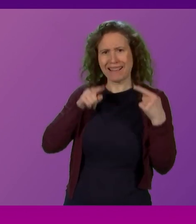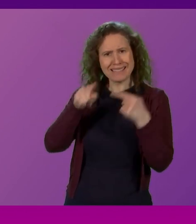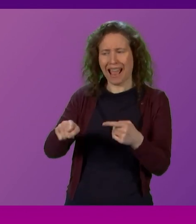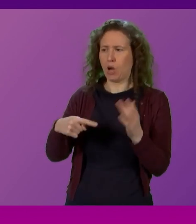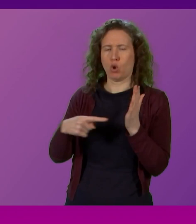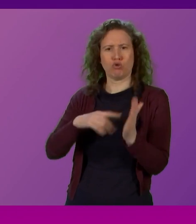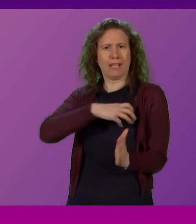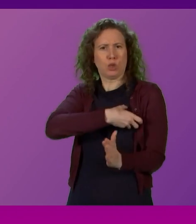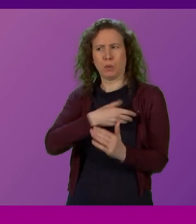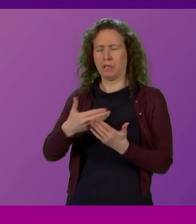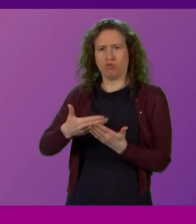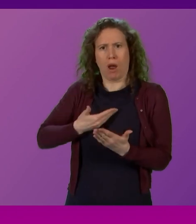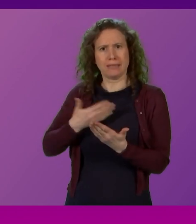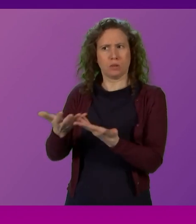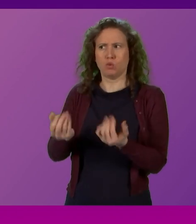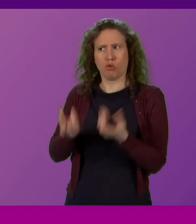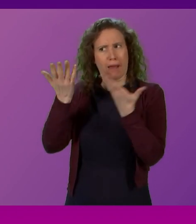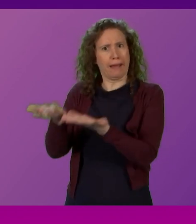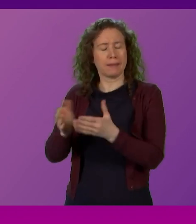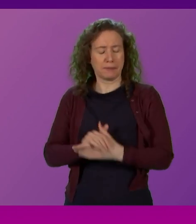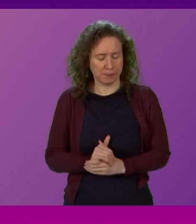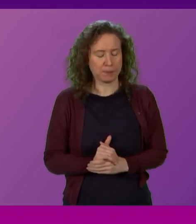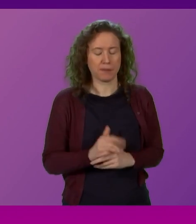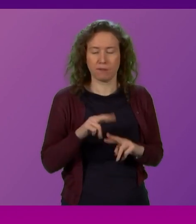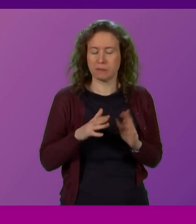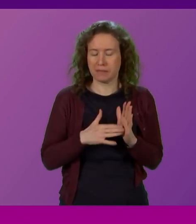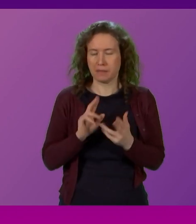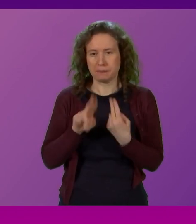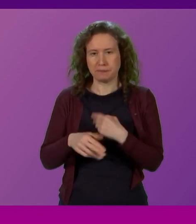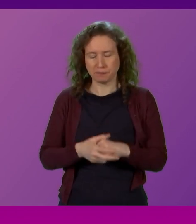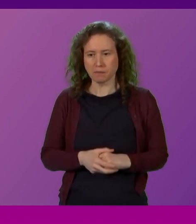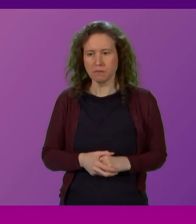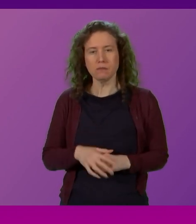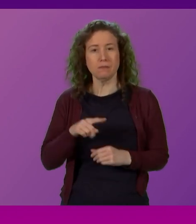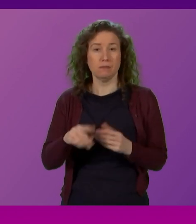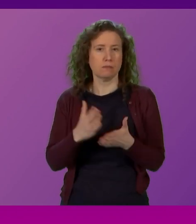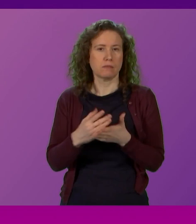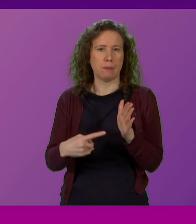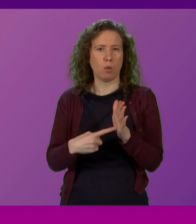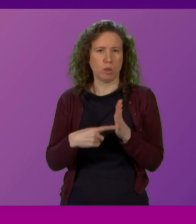That is a really important issue.